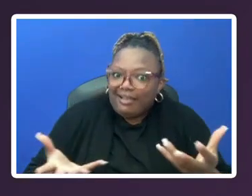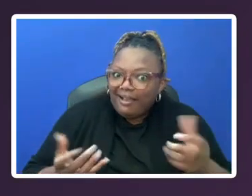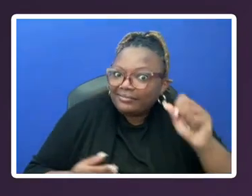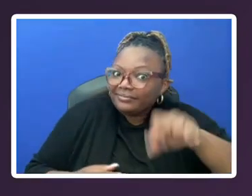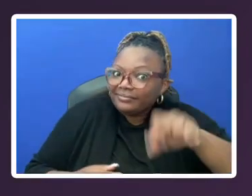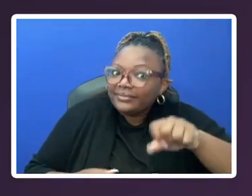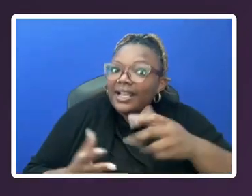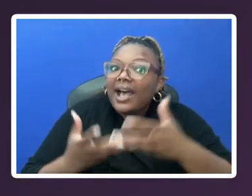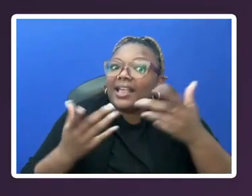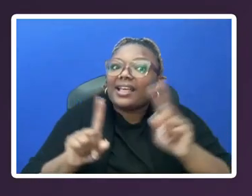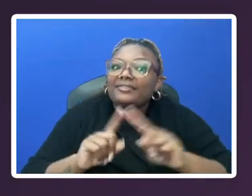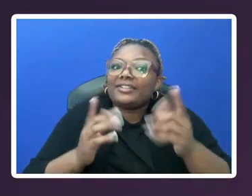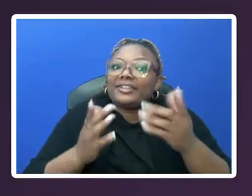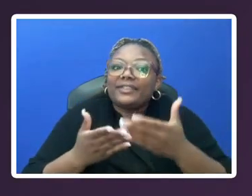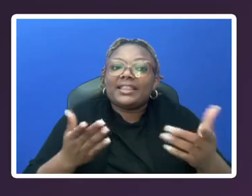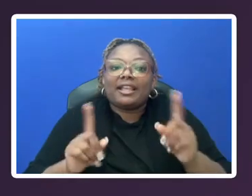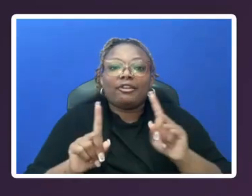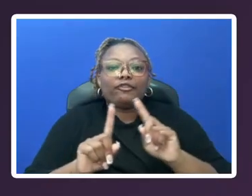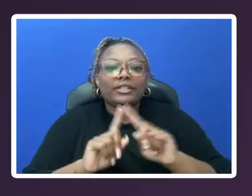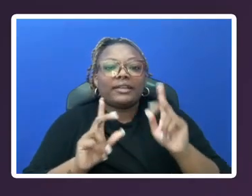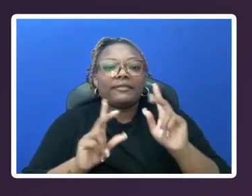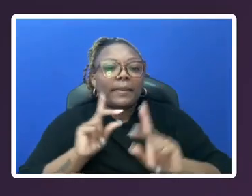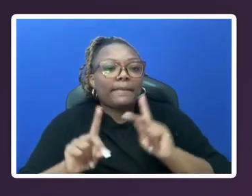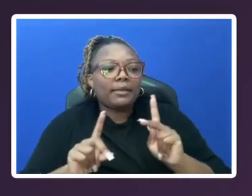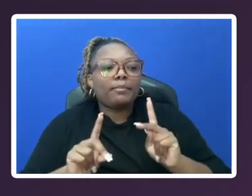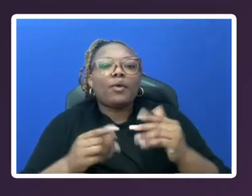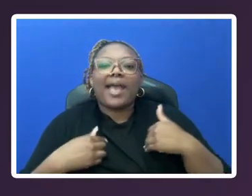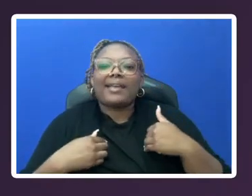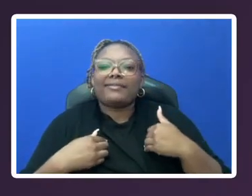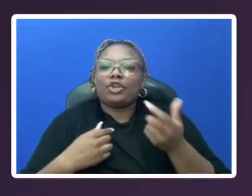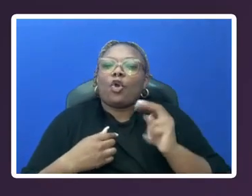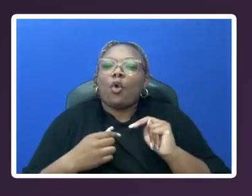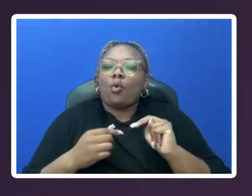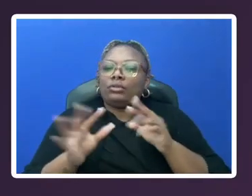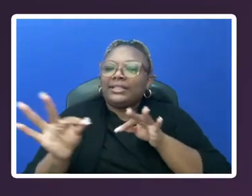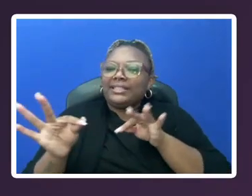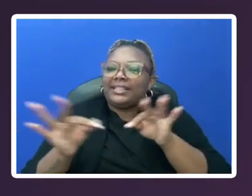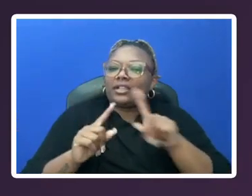to different people. So, just taking the time to listen and hear other perspectives